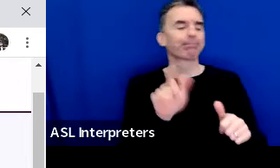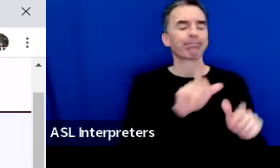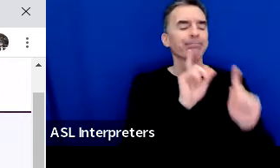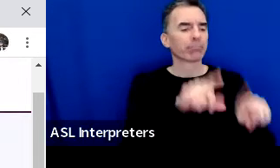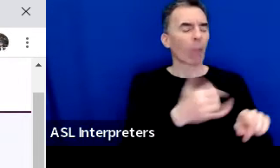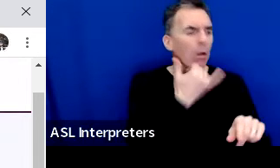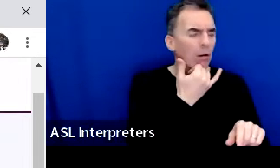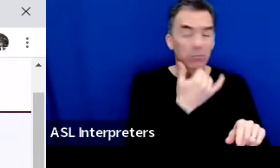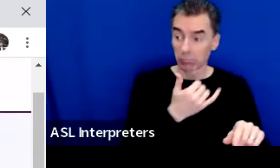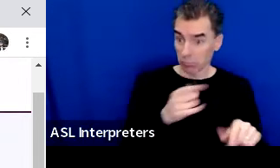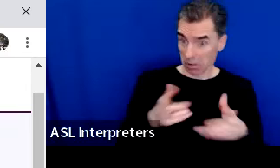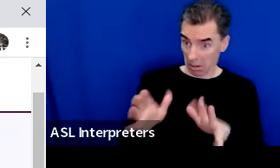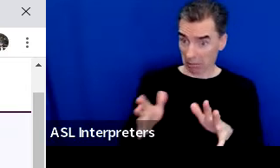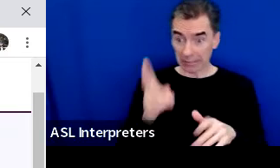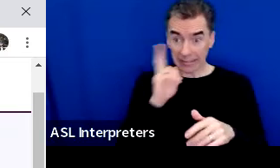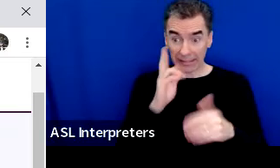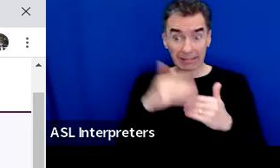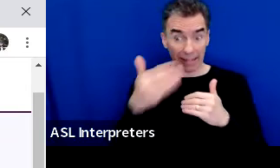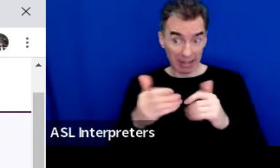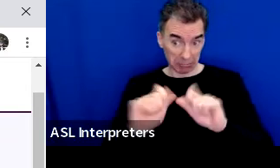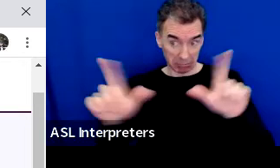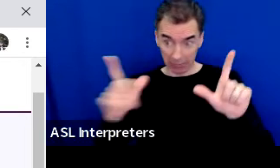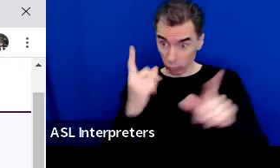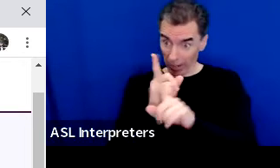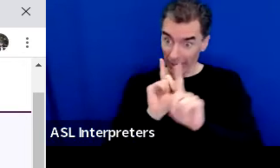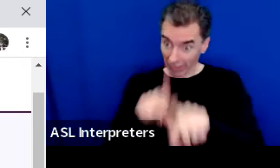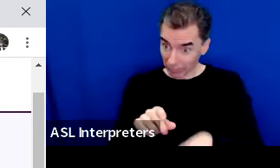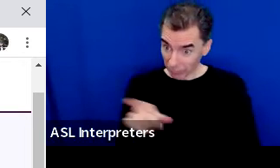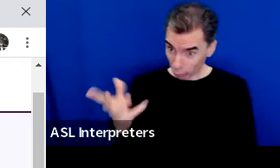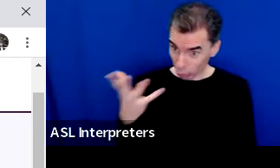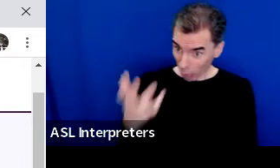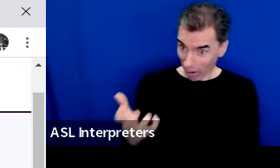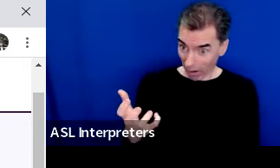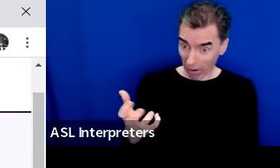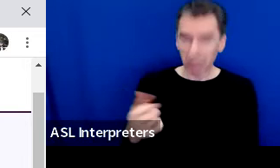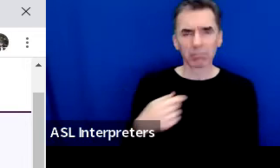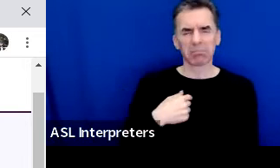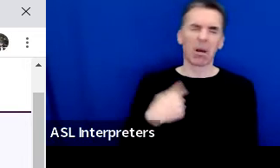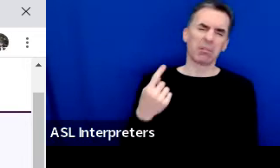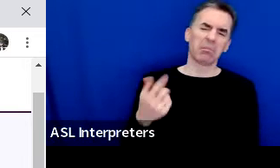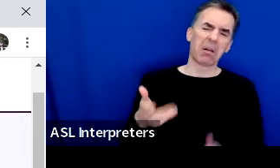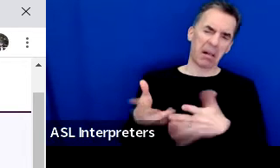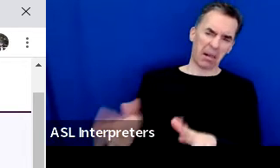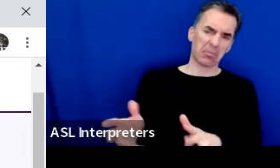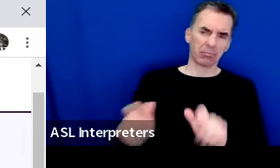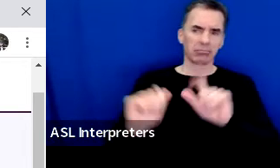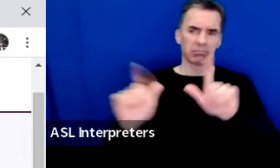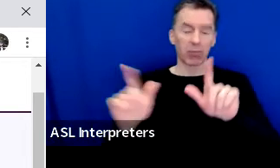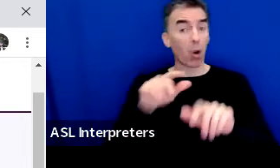to see the after they after they get their feedback? Do you want them to see the answer? I let them see the answer, but you can not let them see the answer if you want.